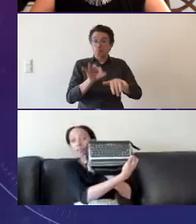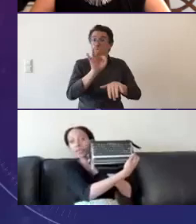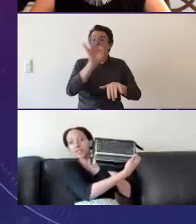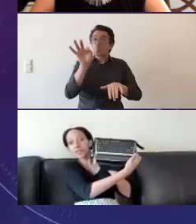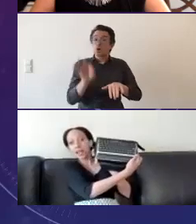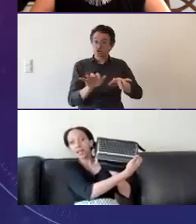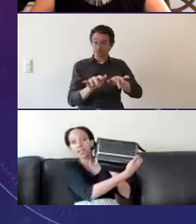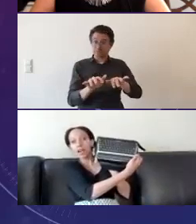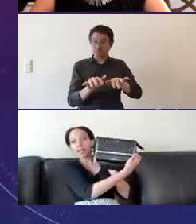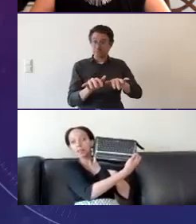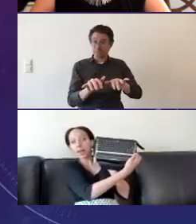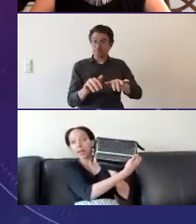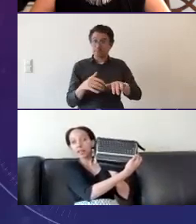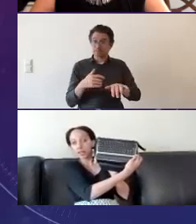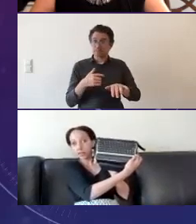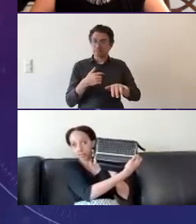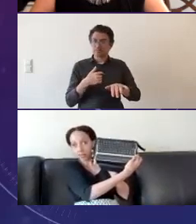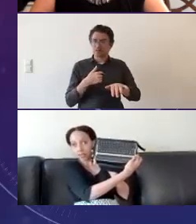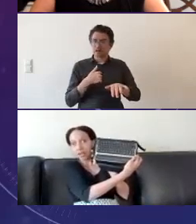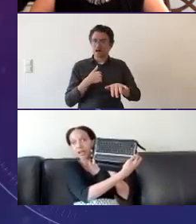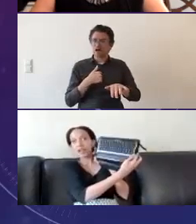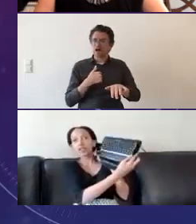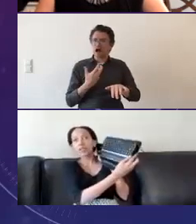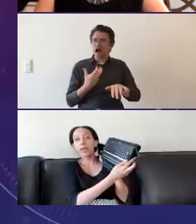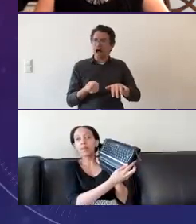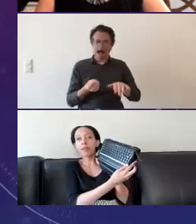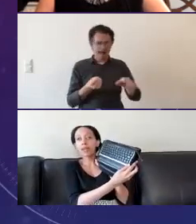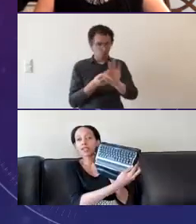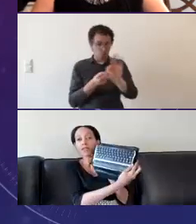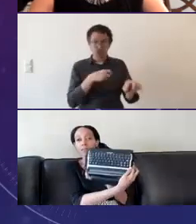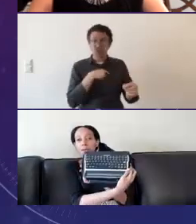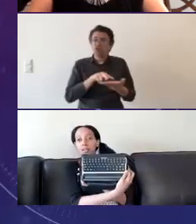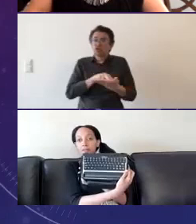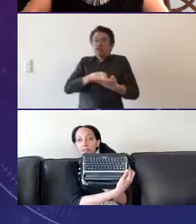a device called a Braille note it's one of many different Braille computers